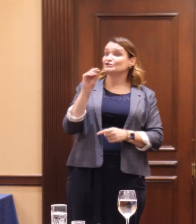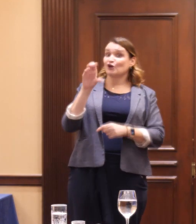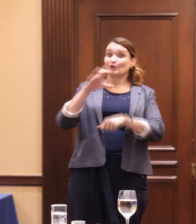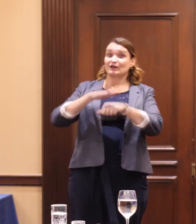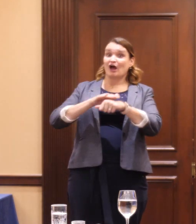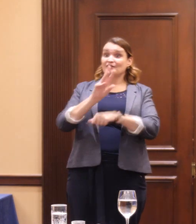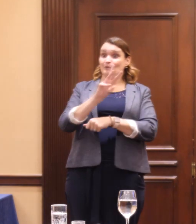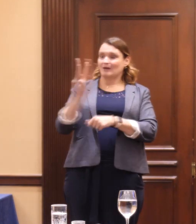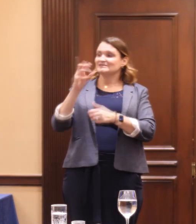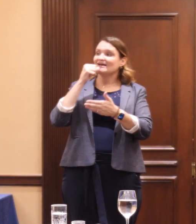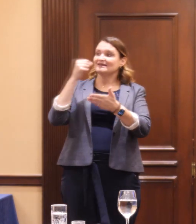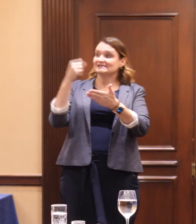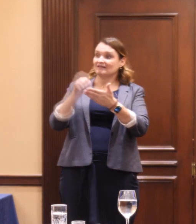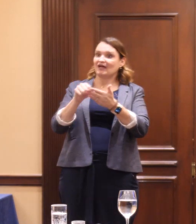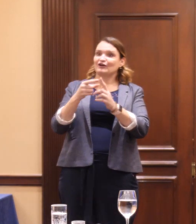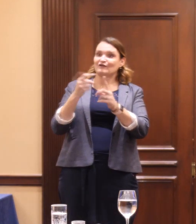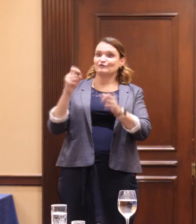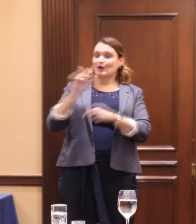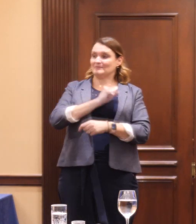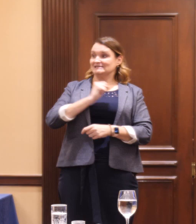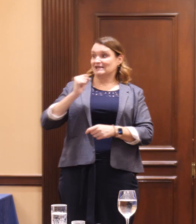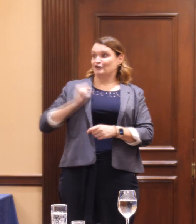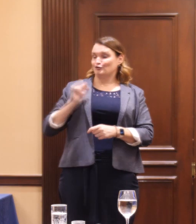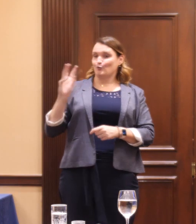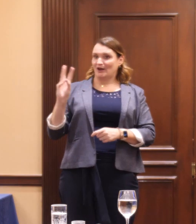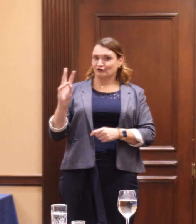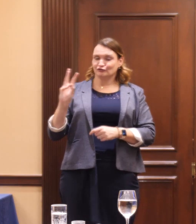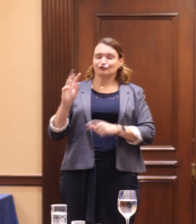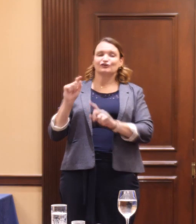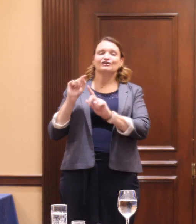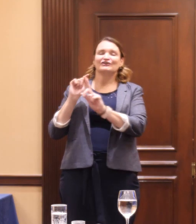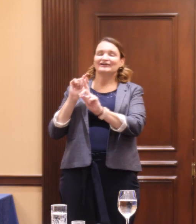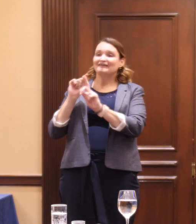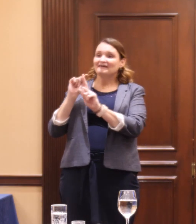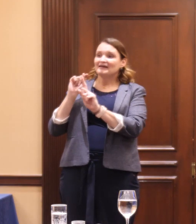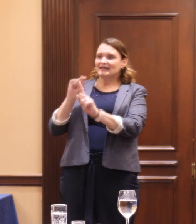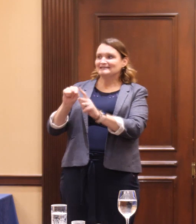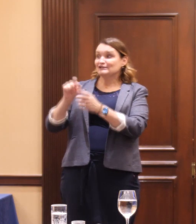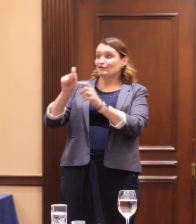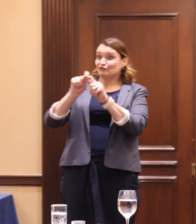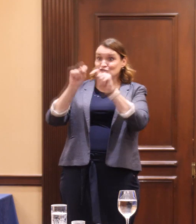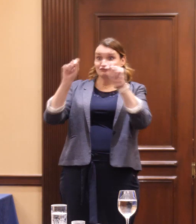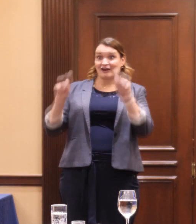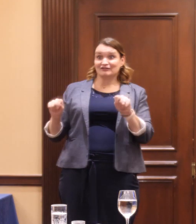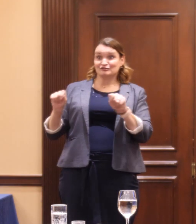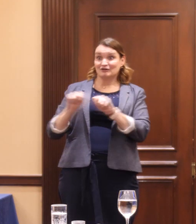the letter from Senator Weicker, it's actually the transcript of his comments when he was introducing